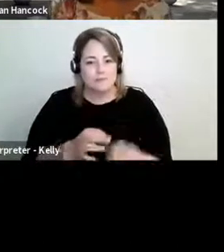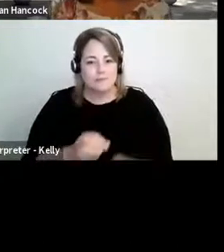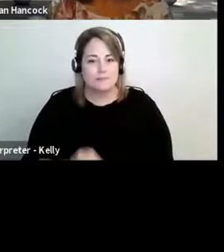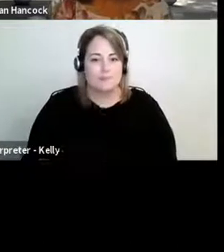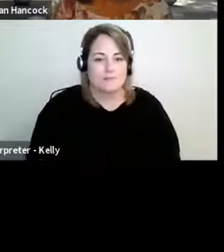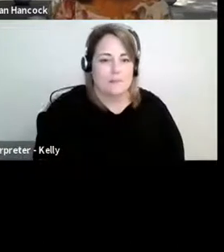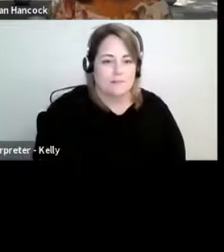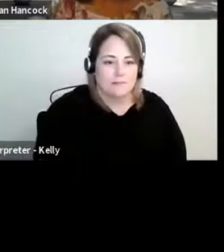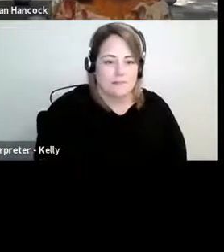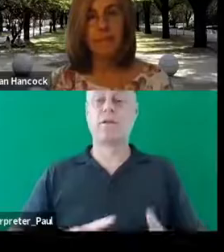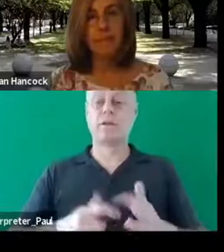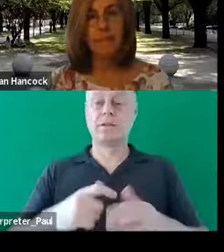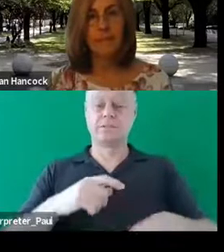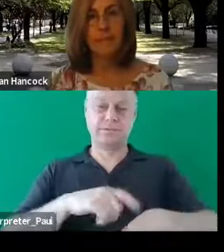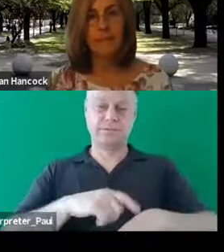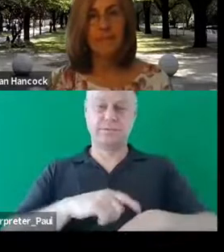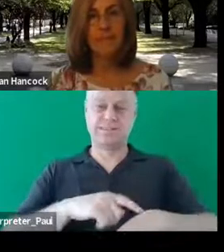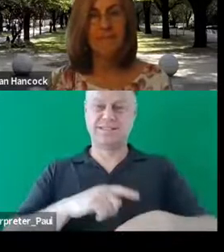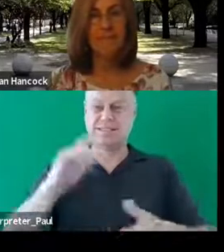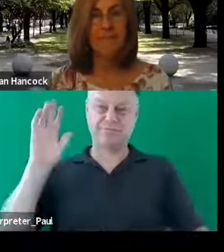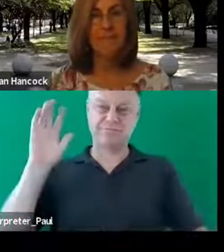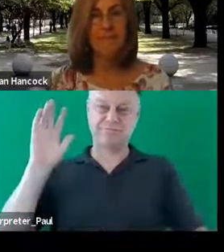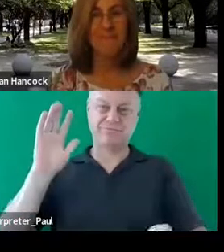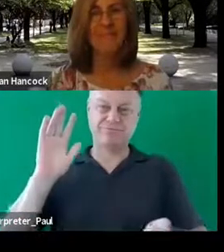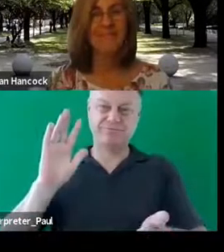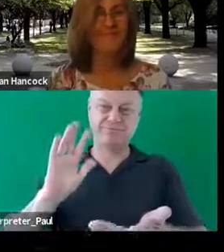We might - time is going – I said time would go really quickly, wouldn't it?